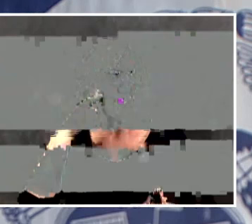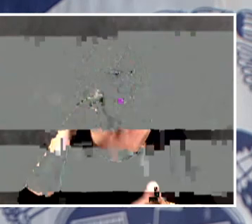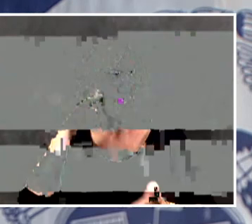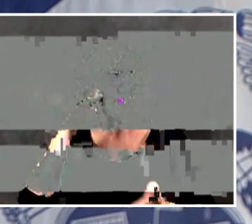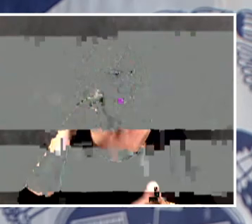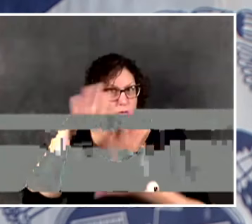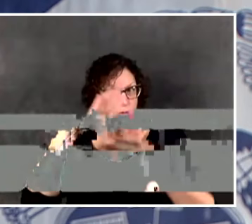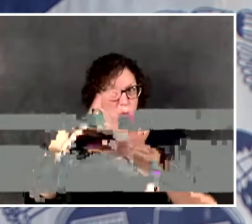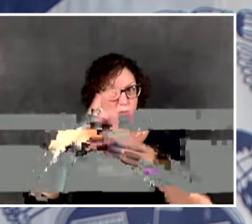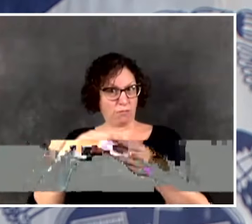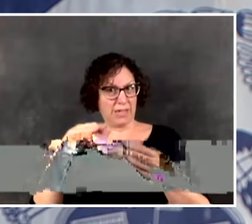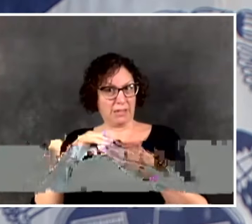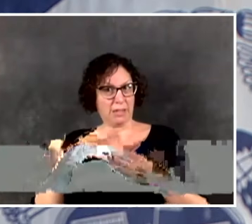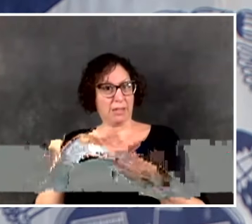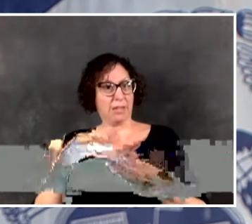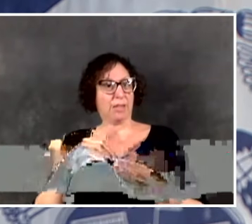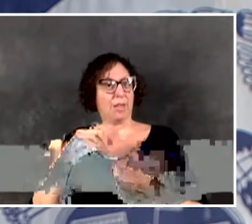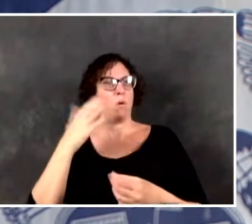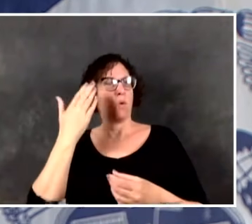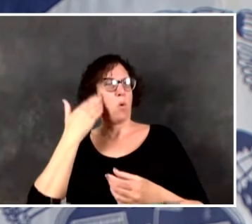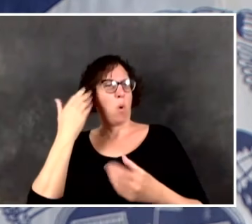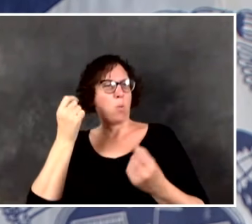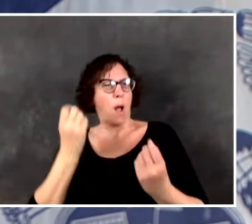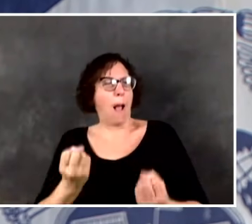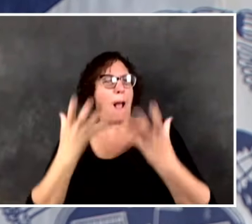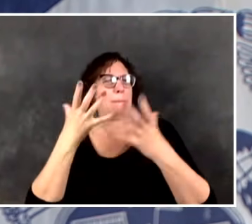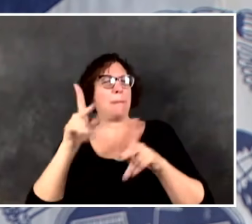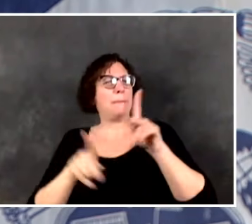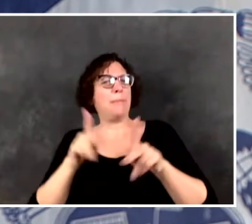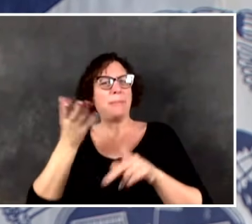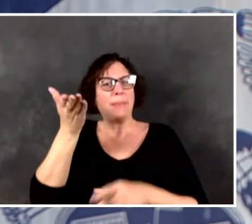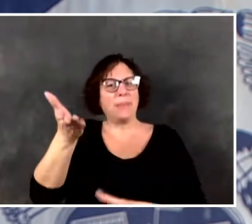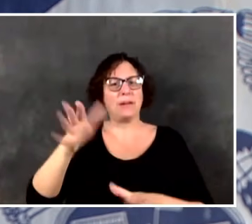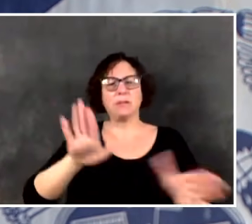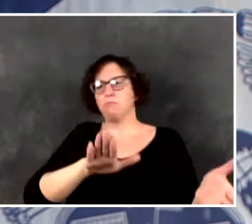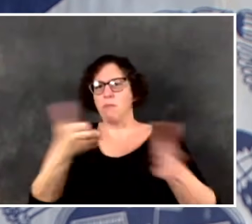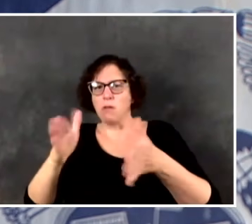ANYTHING ABOUT AN OUTBREAK OF COVID. DO YOU KNOW HOW MANY FOLKS IN